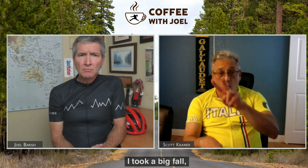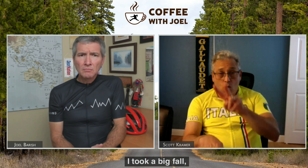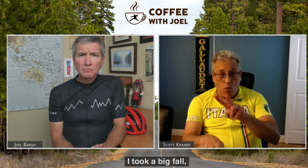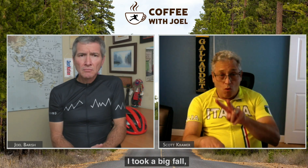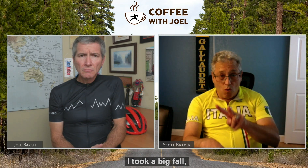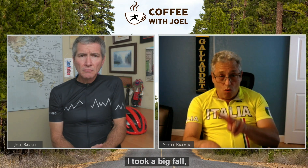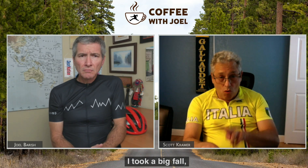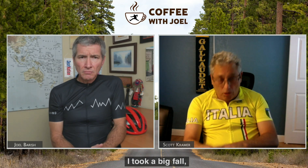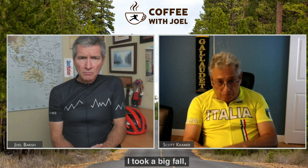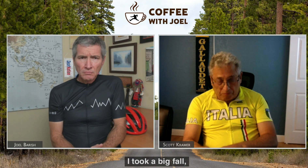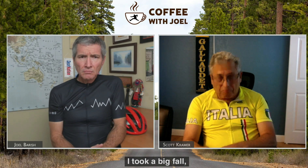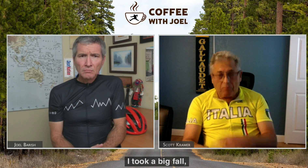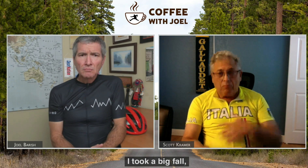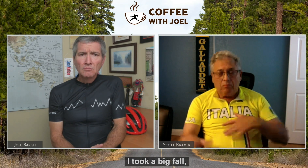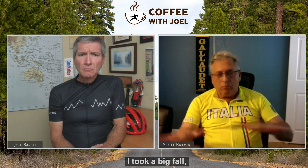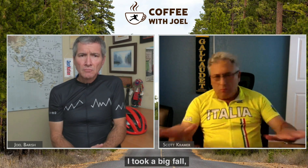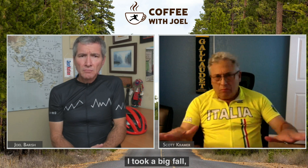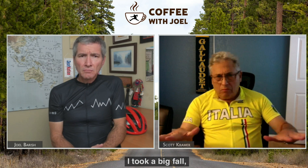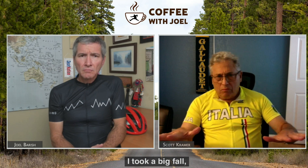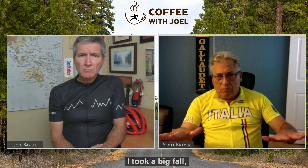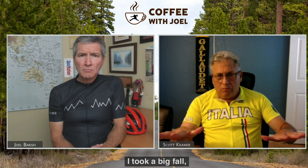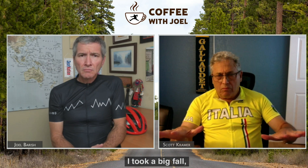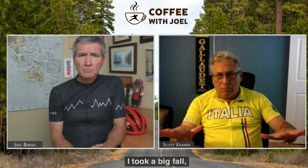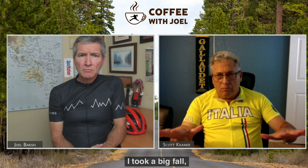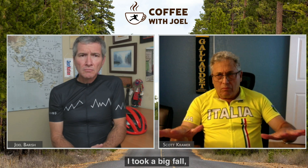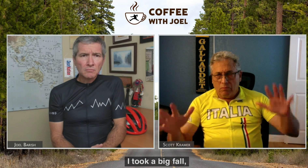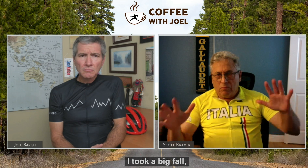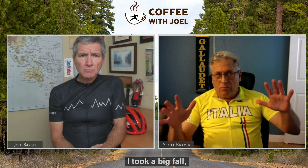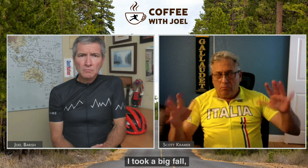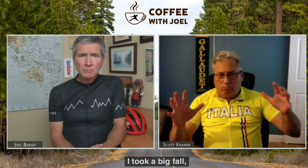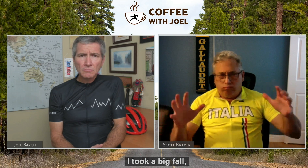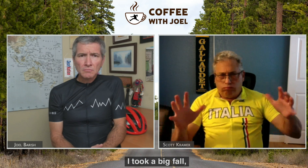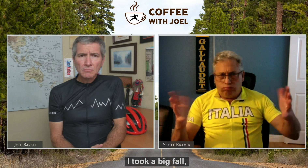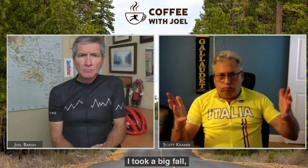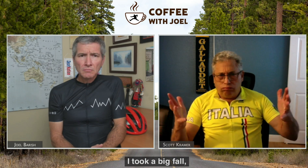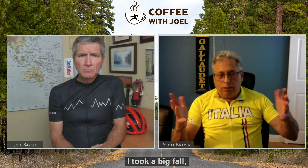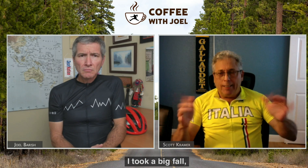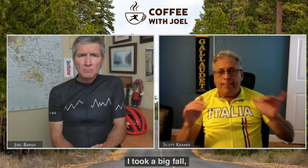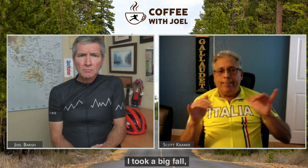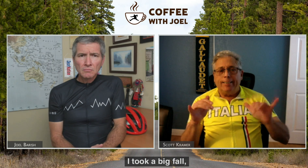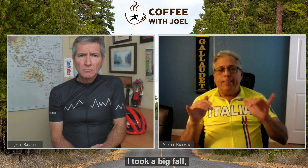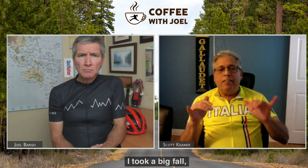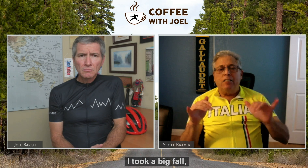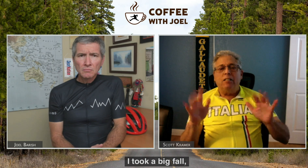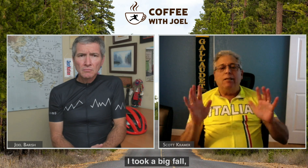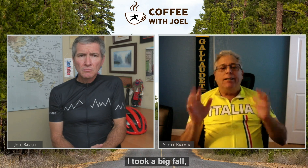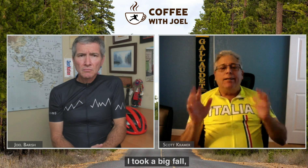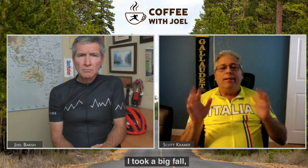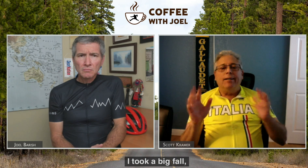I took a big fall,